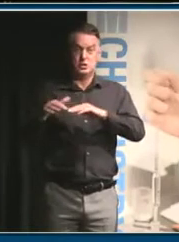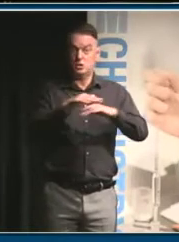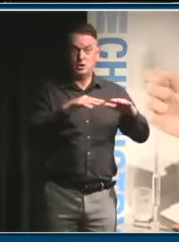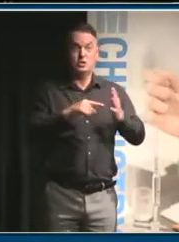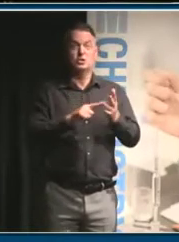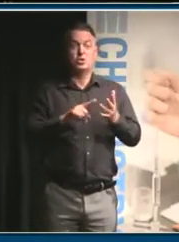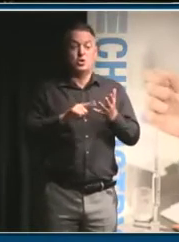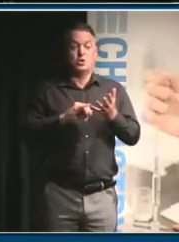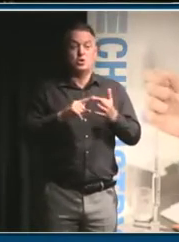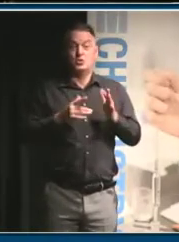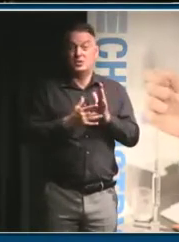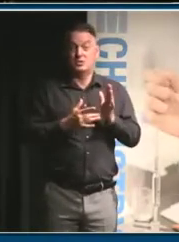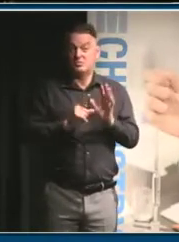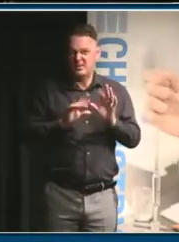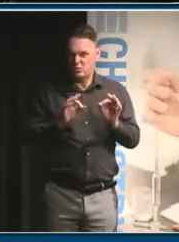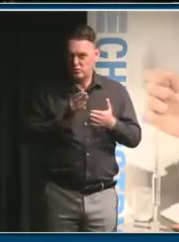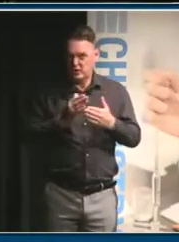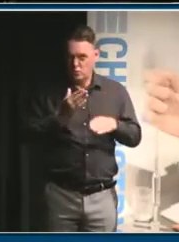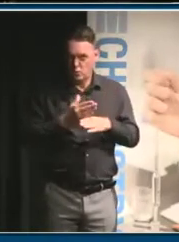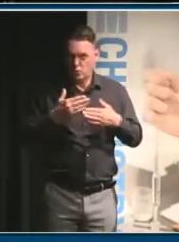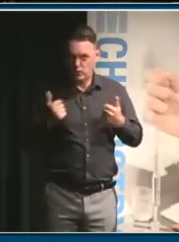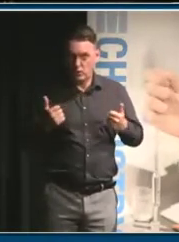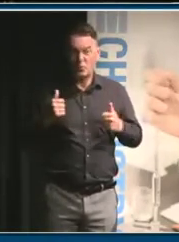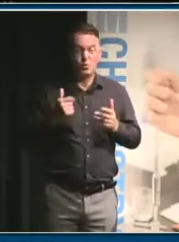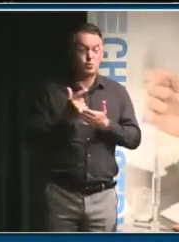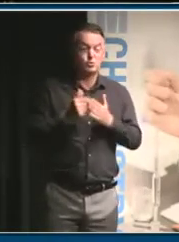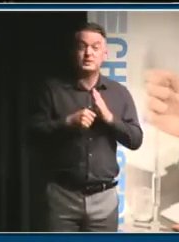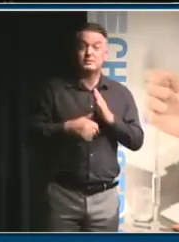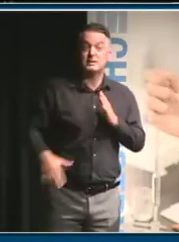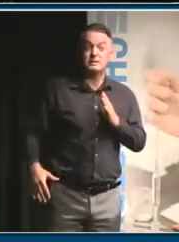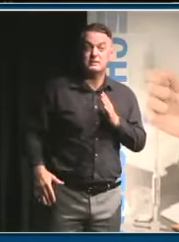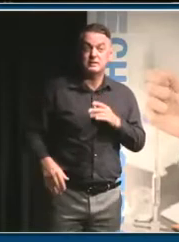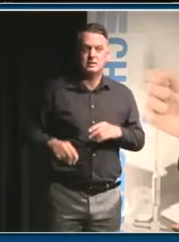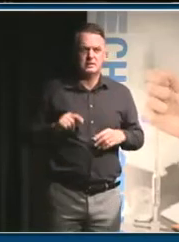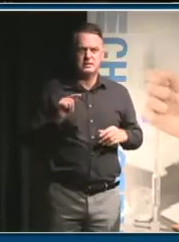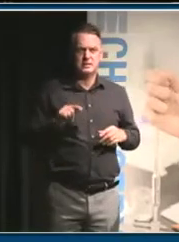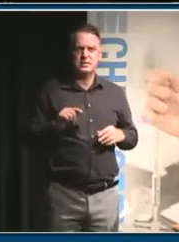doesn't really work or is too expensive. That in and of itself is not sustainable.